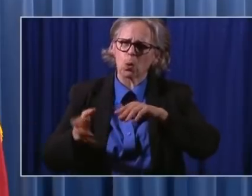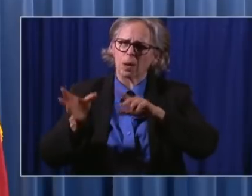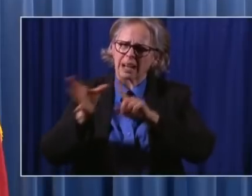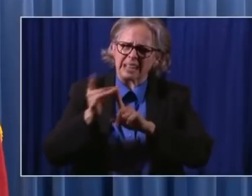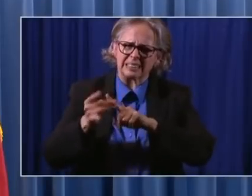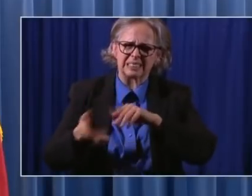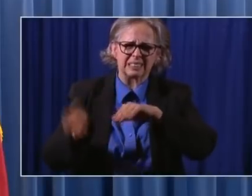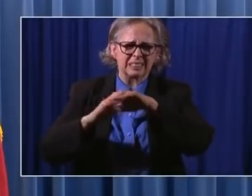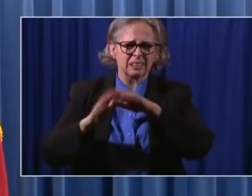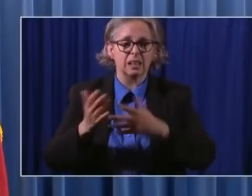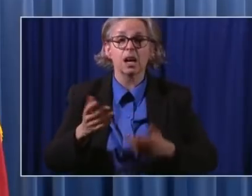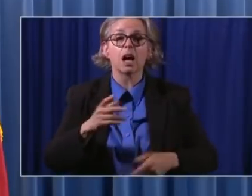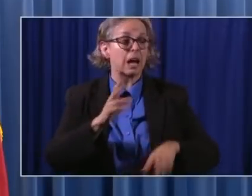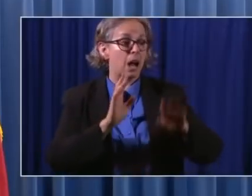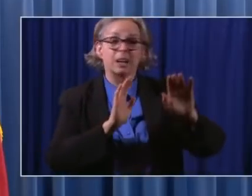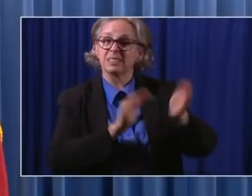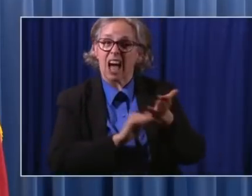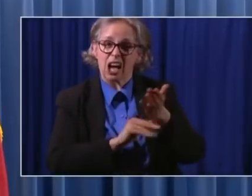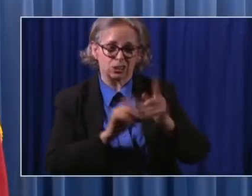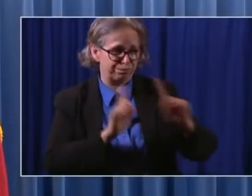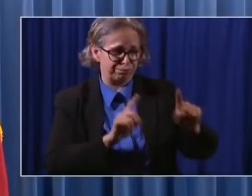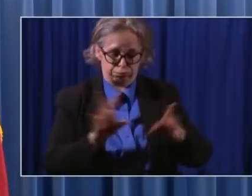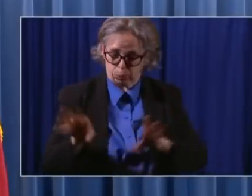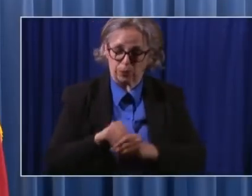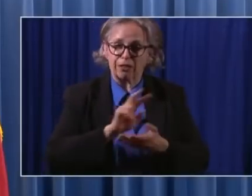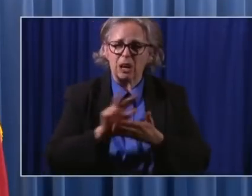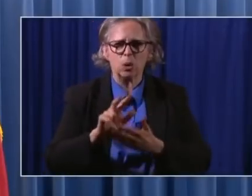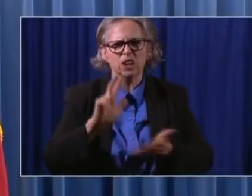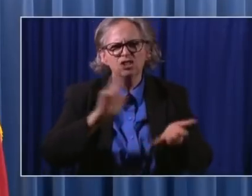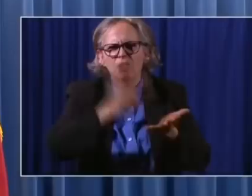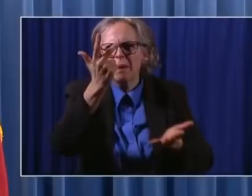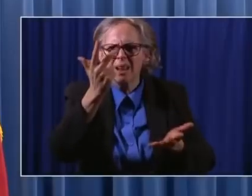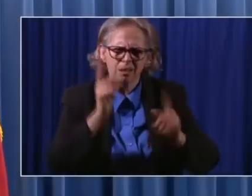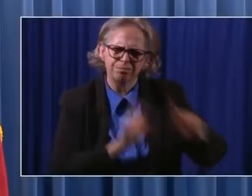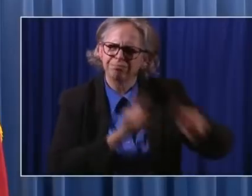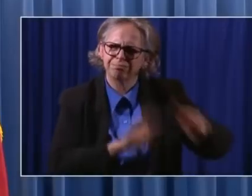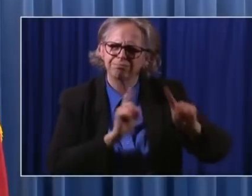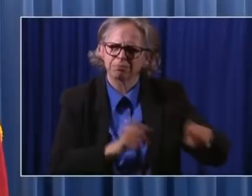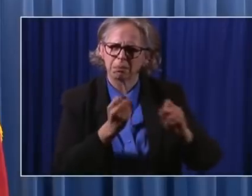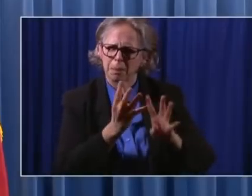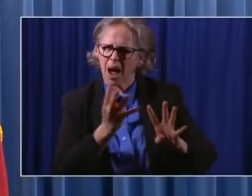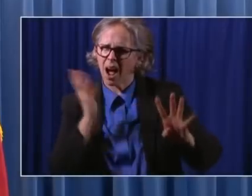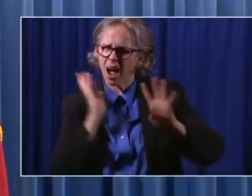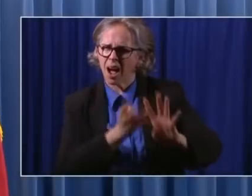ADDITIONAL CASES PER DAY SINCE JUNE 23. OUTPATIENT VISITS FOR CORONAVIRUS, MORE THAN TRIPLED